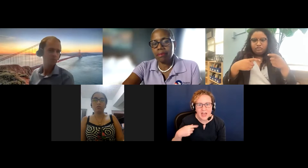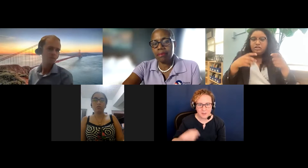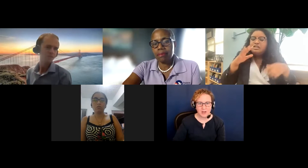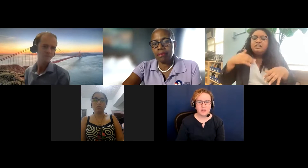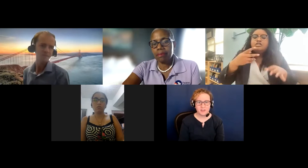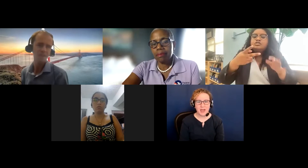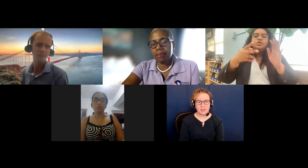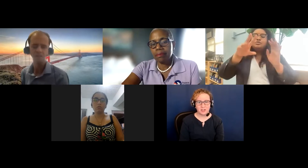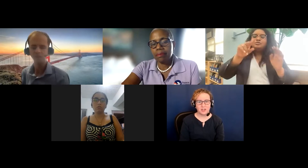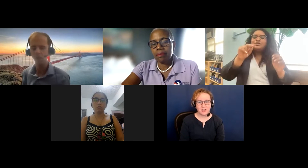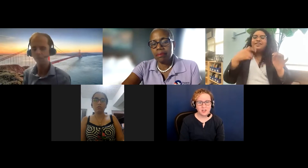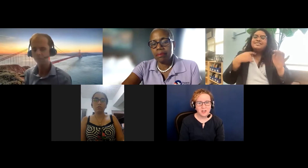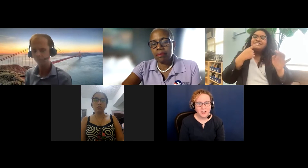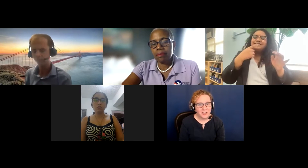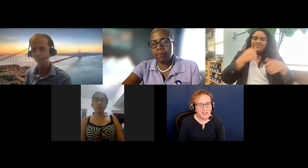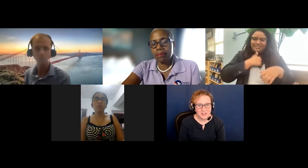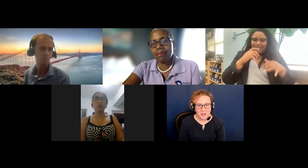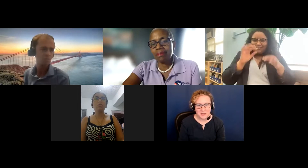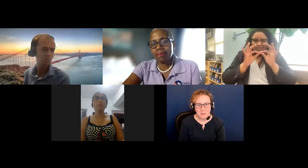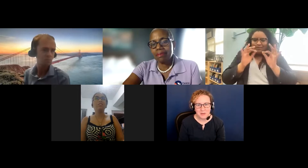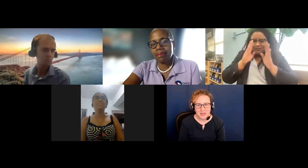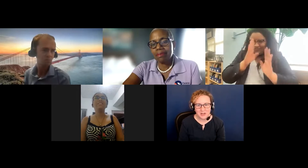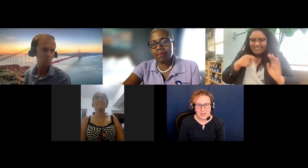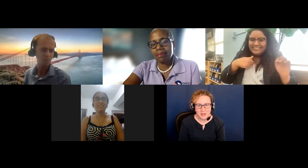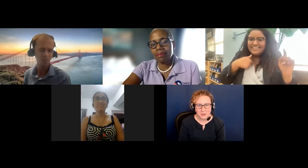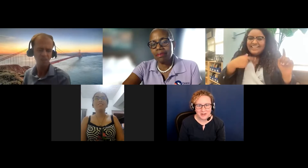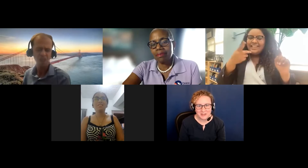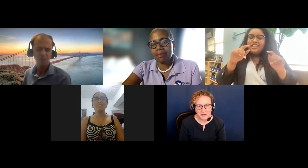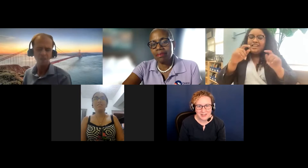I minored in Spanish. Excuse me, I will make sure that the interpreter is correct.